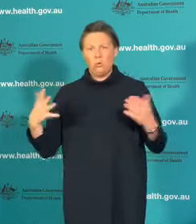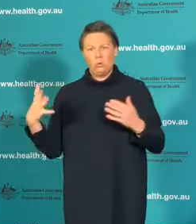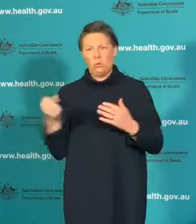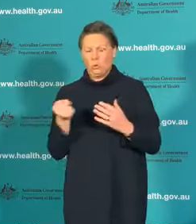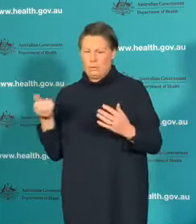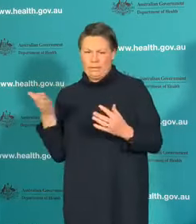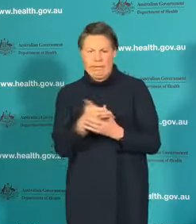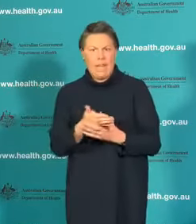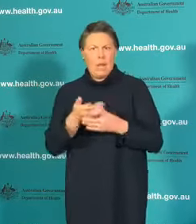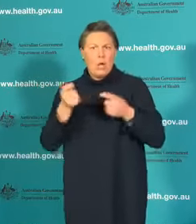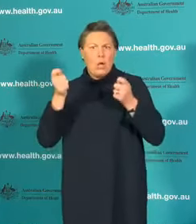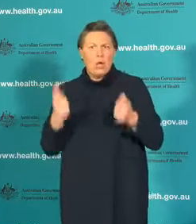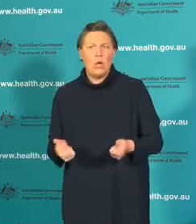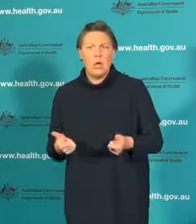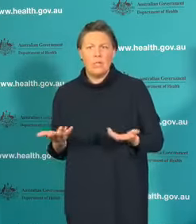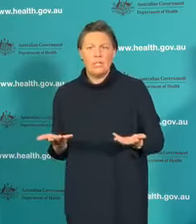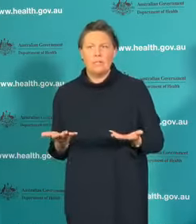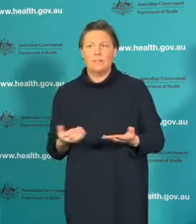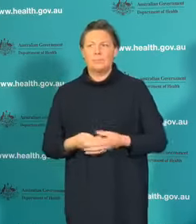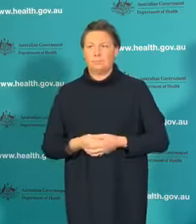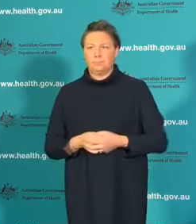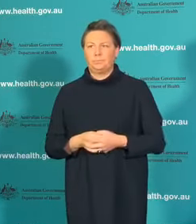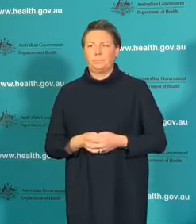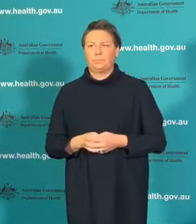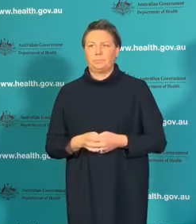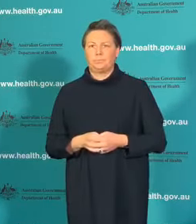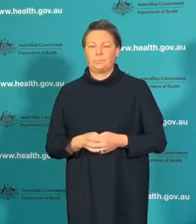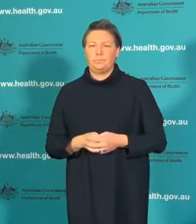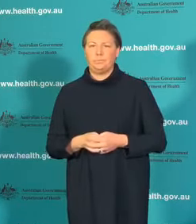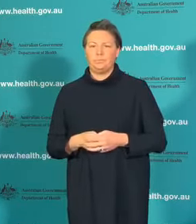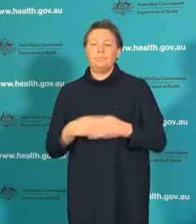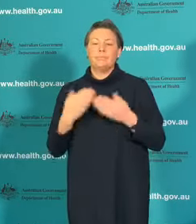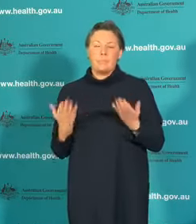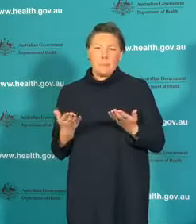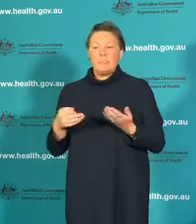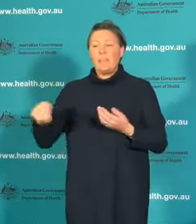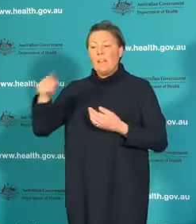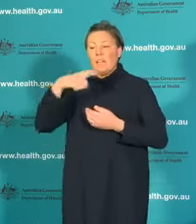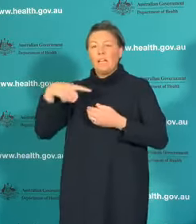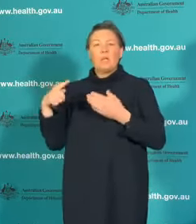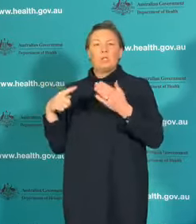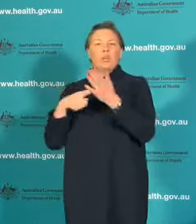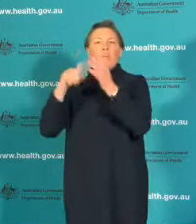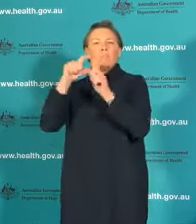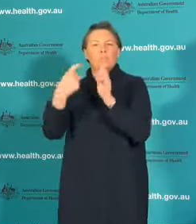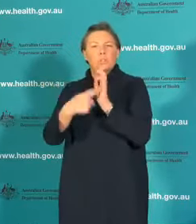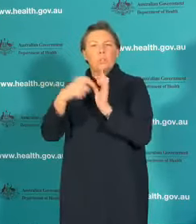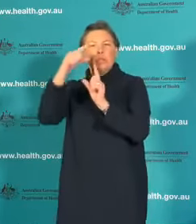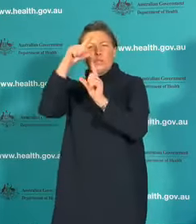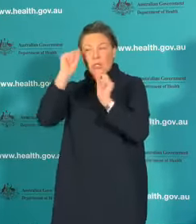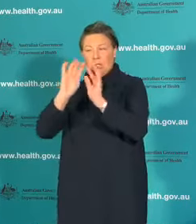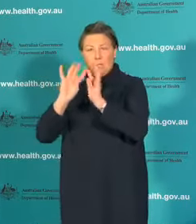and then increasing those restrictions again. So the AHPPC meets every day and continues